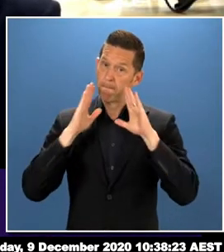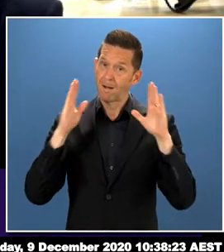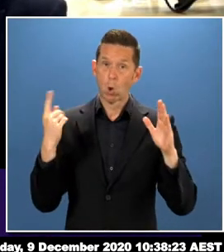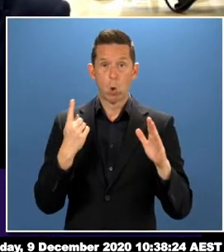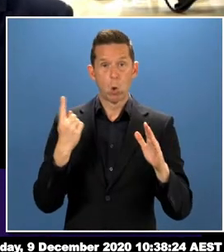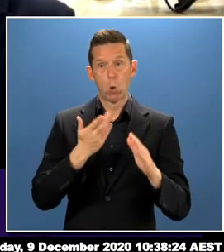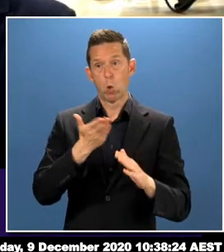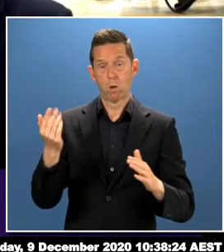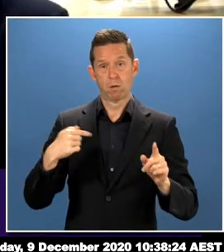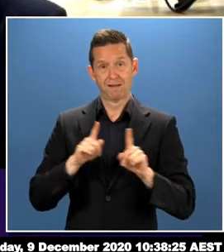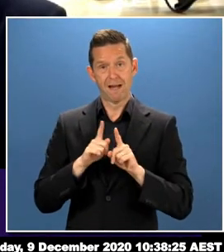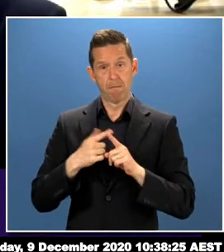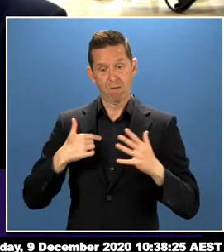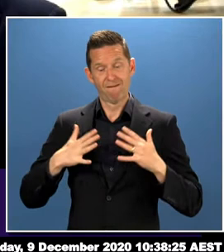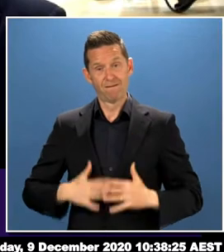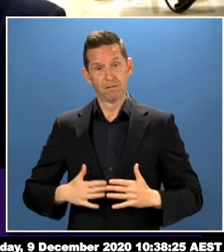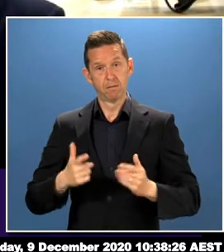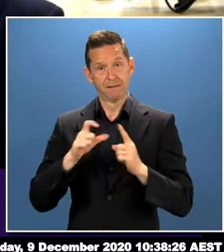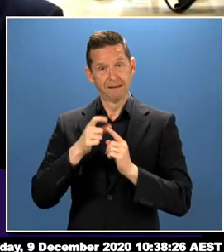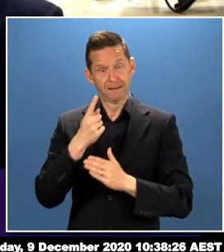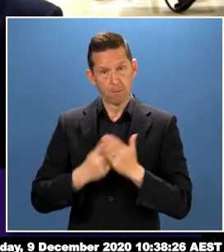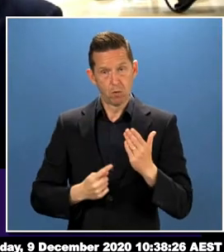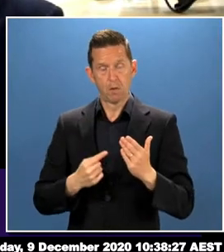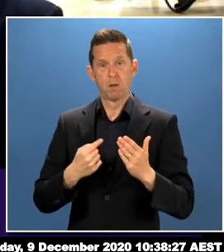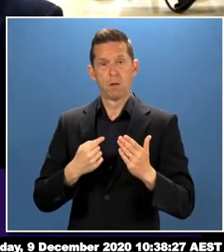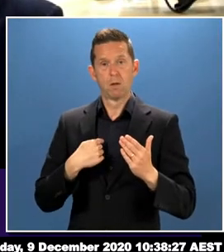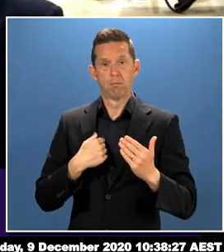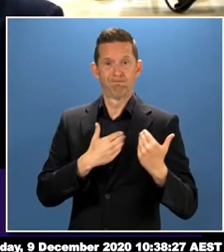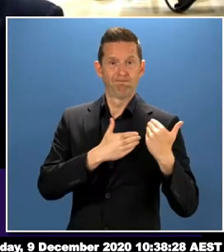impairment being physically dependent on people to do, you know, a lot